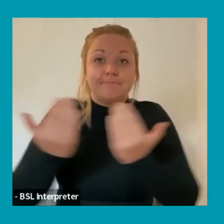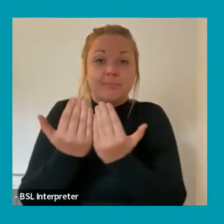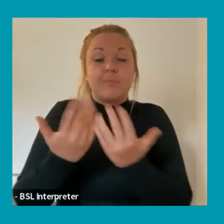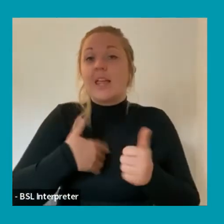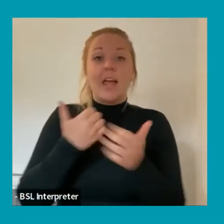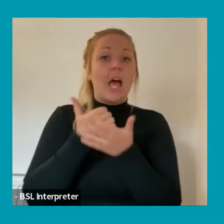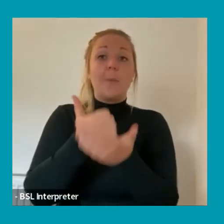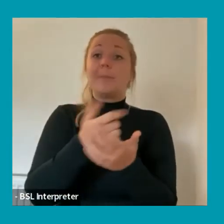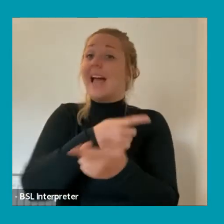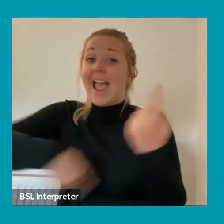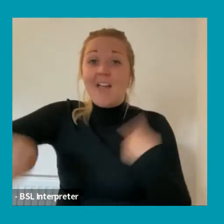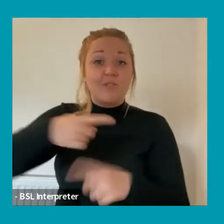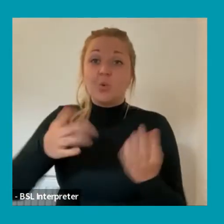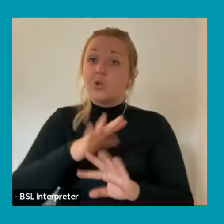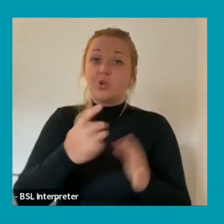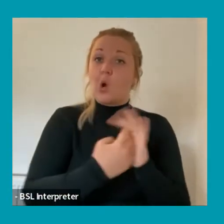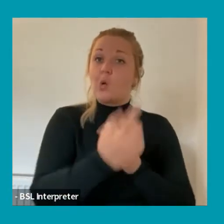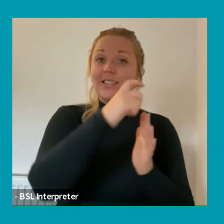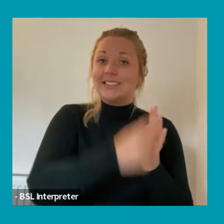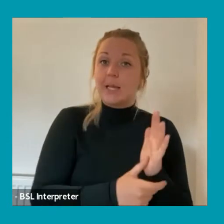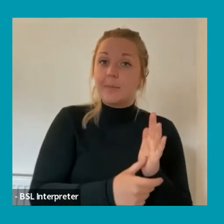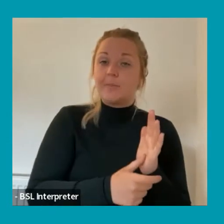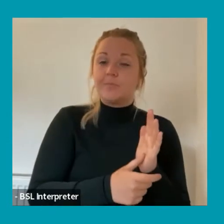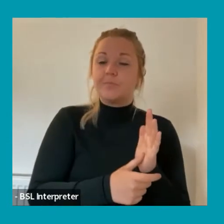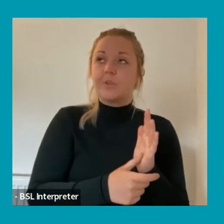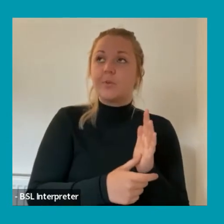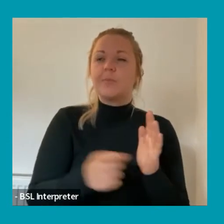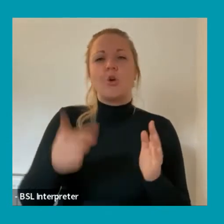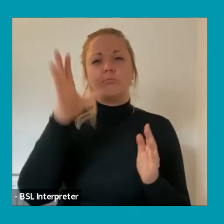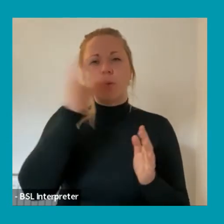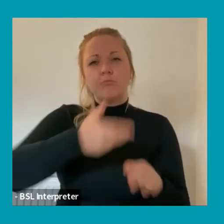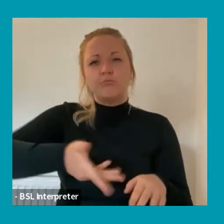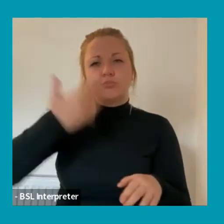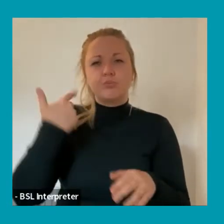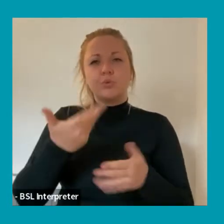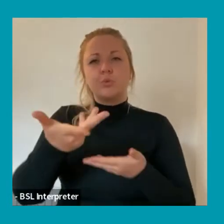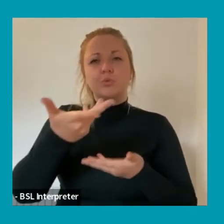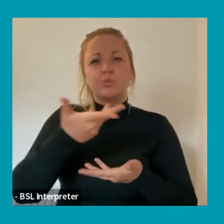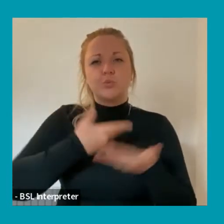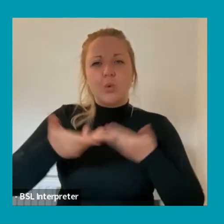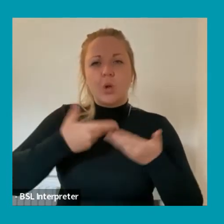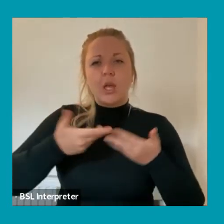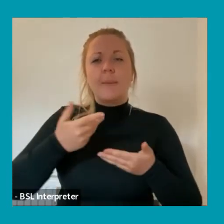And I remember you talking about using venues for events and things like that.